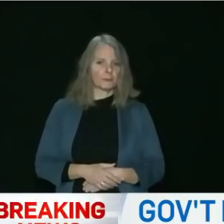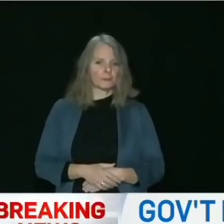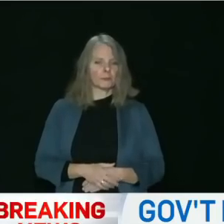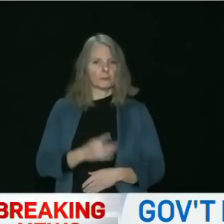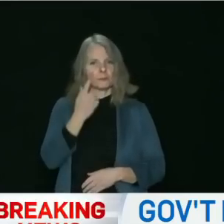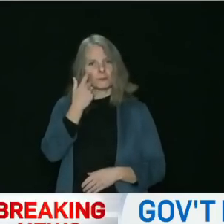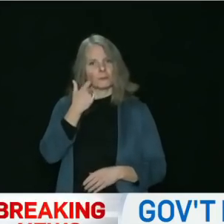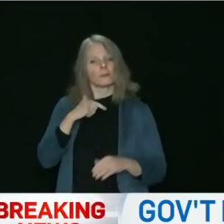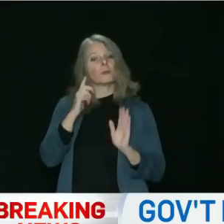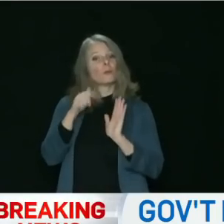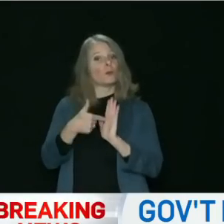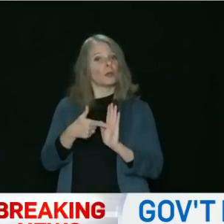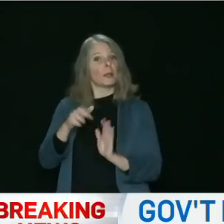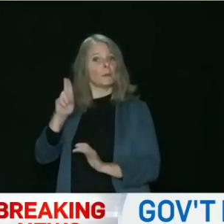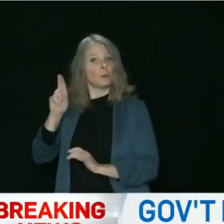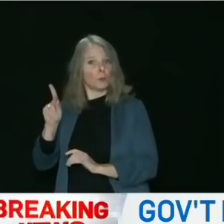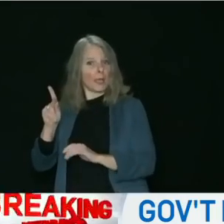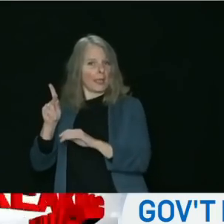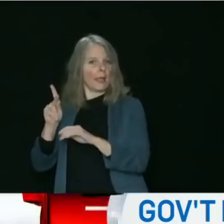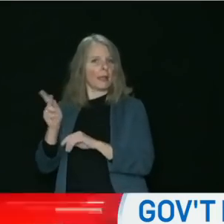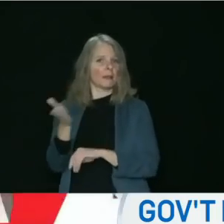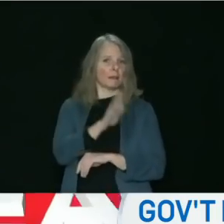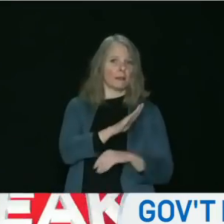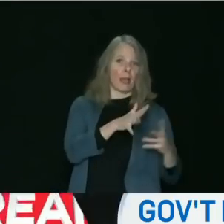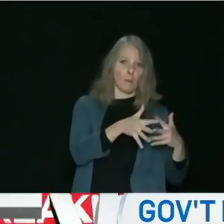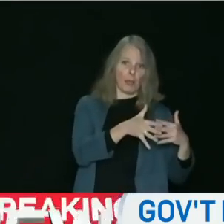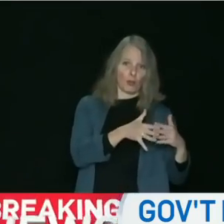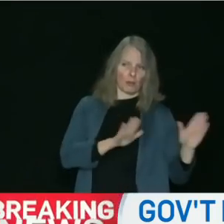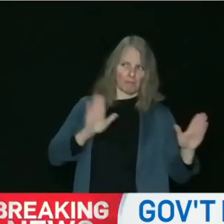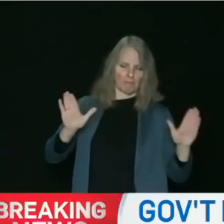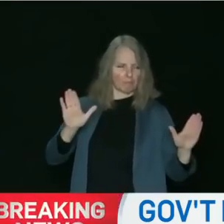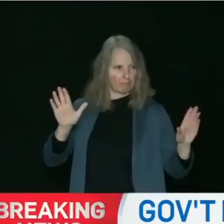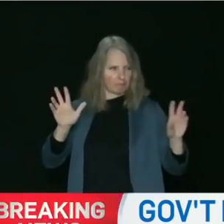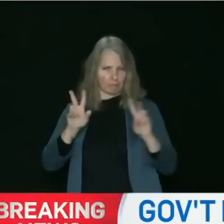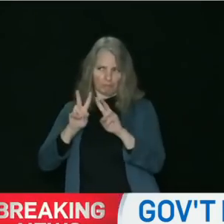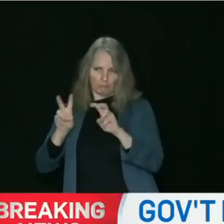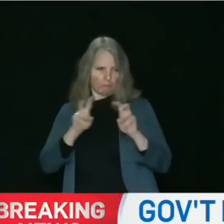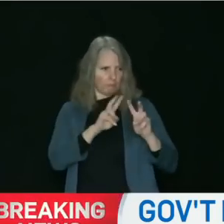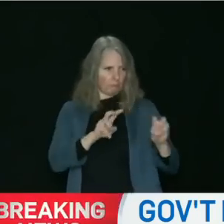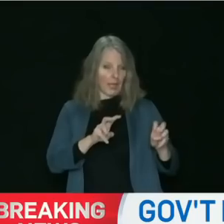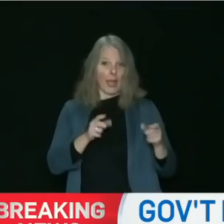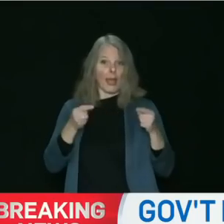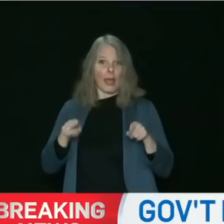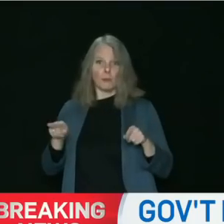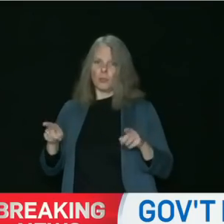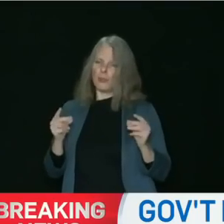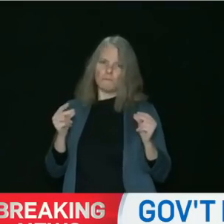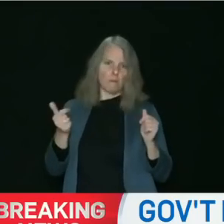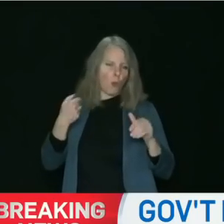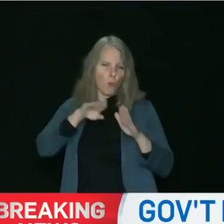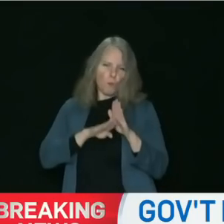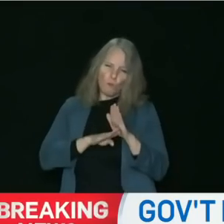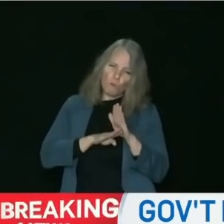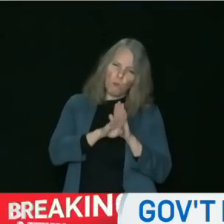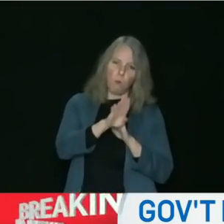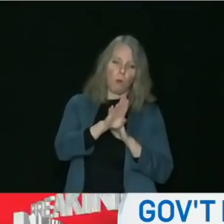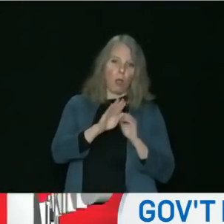ADDITIONAL INSIGHT INTO HOW THE PANDEMIC MAY EVOLVE IN THE WEEKS TO COME.